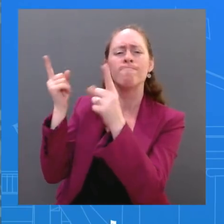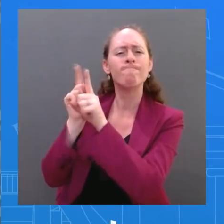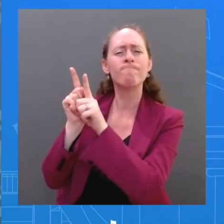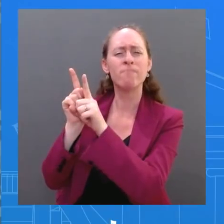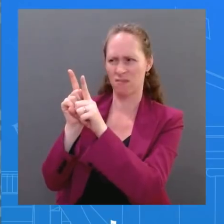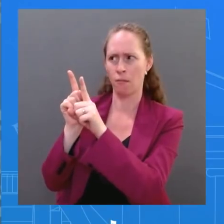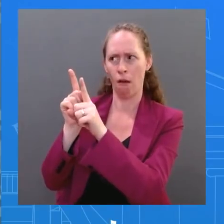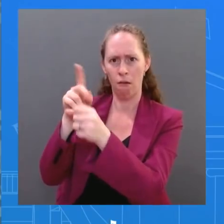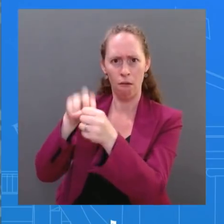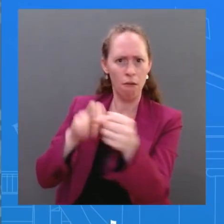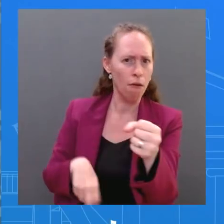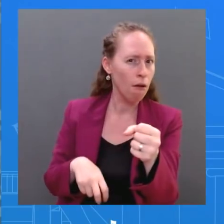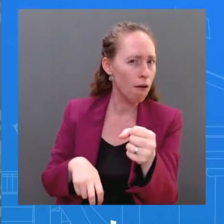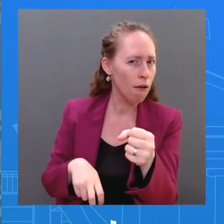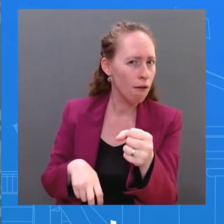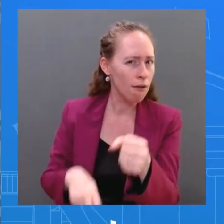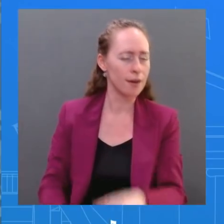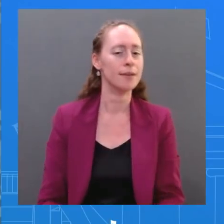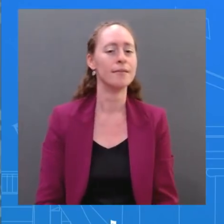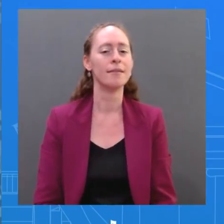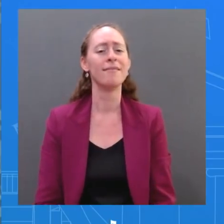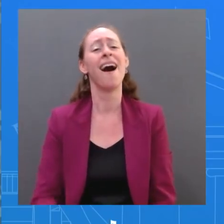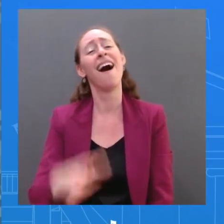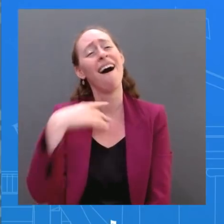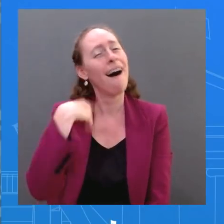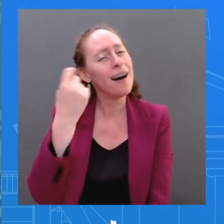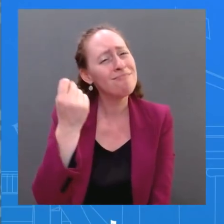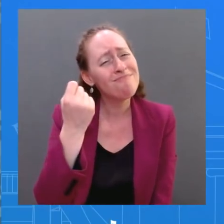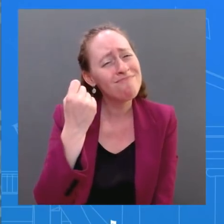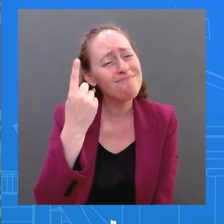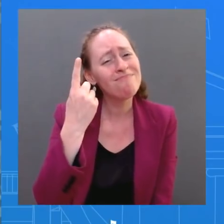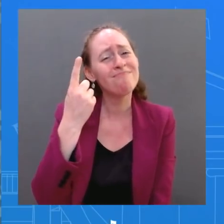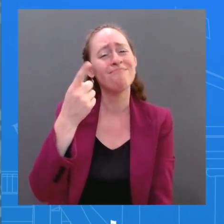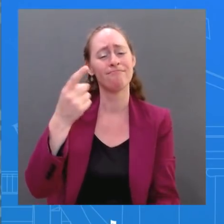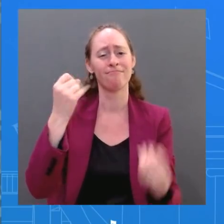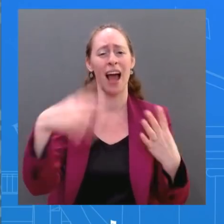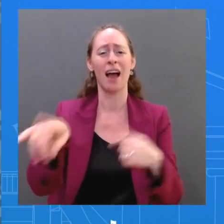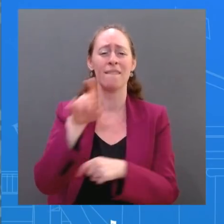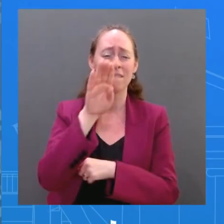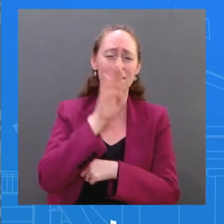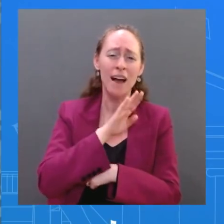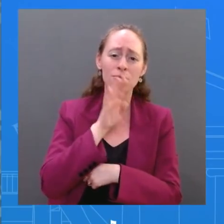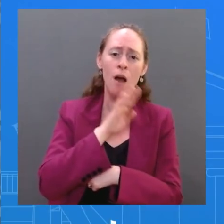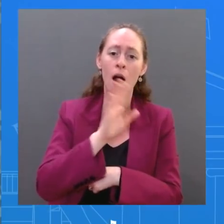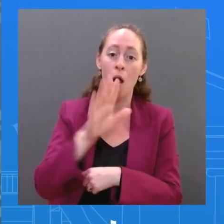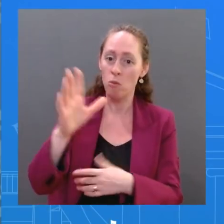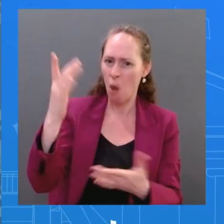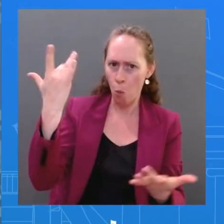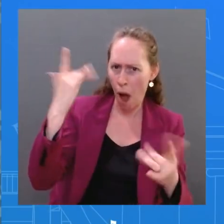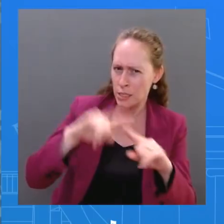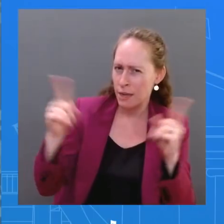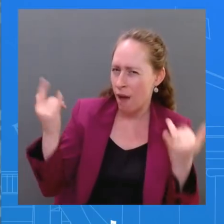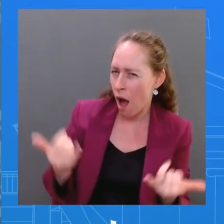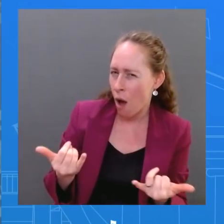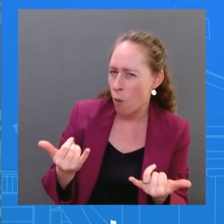to blunt gas prices, as he has been doing. And we have -- The Press: Then why make a change? Ms. Jean-Pierre: -- we have done that. So, I just want to speak about Kate for a second